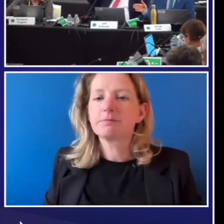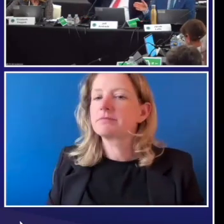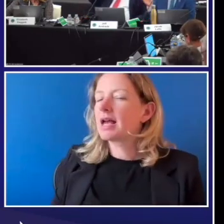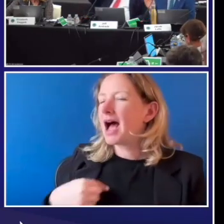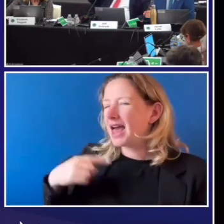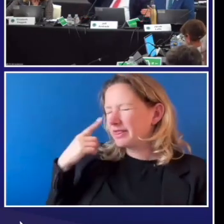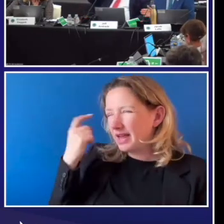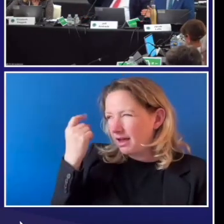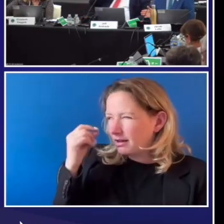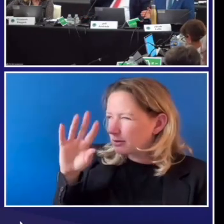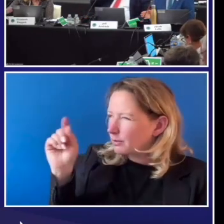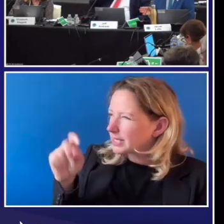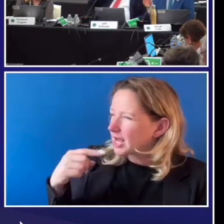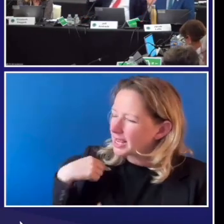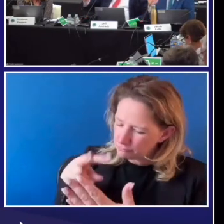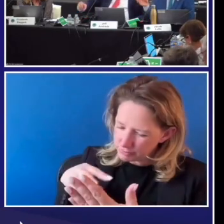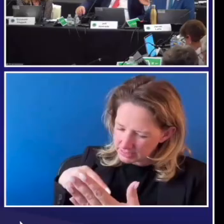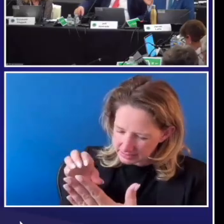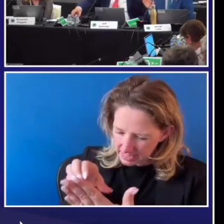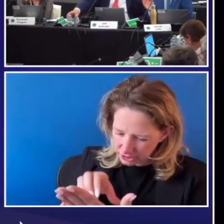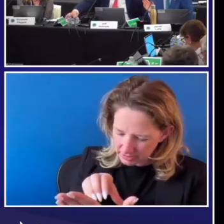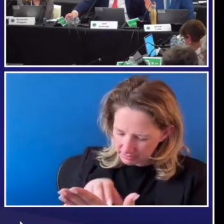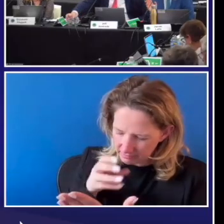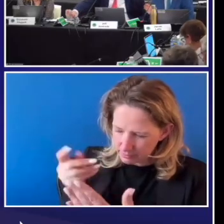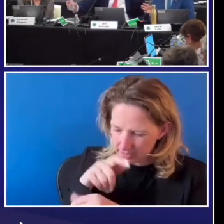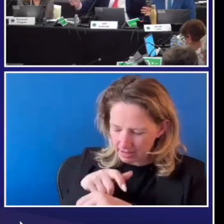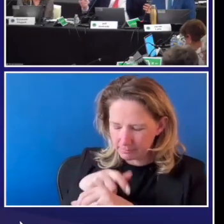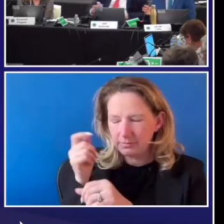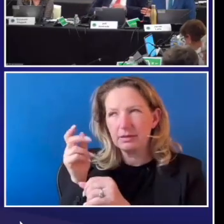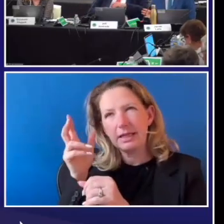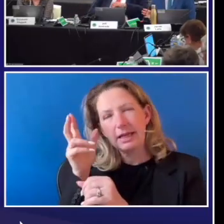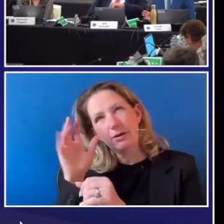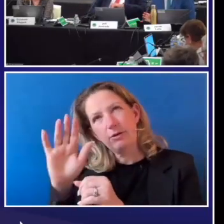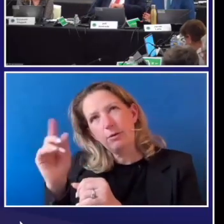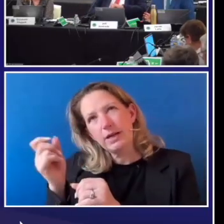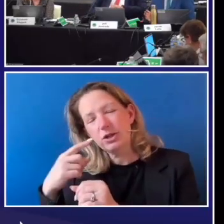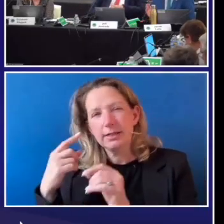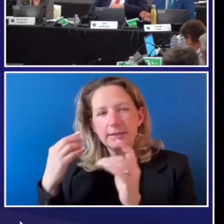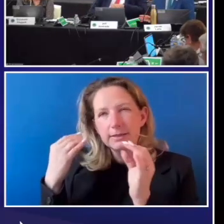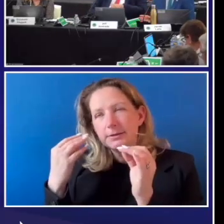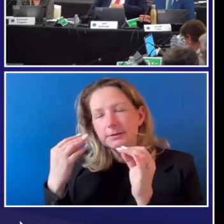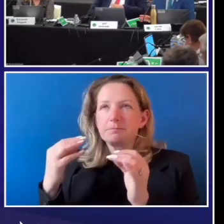Sorry, I had to read the section a couple of times and hear you say that, but I think we're talking about the standards in policymaking